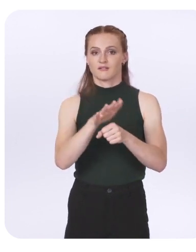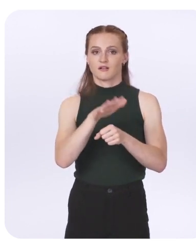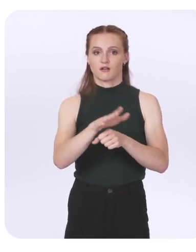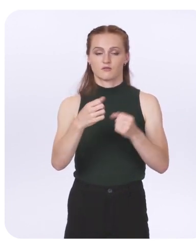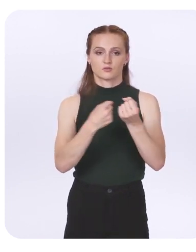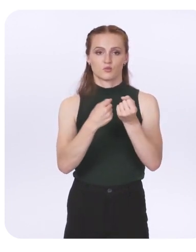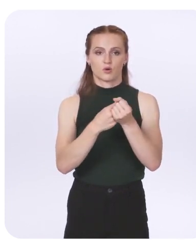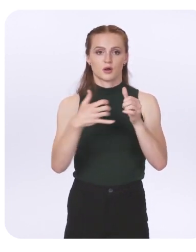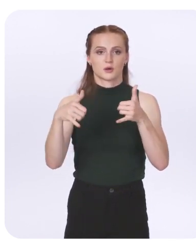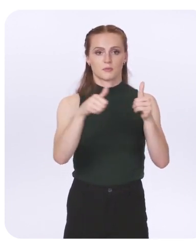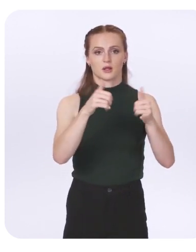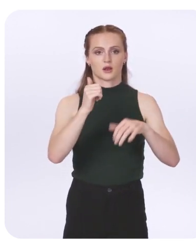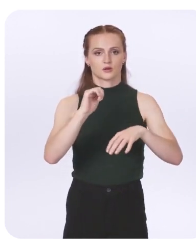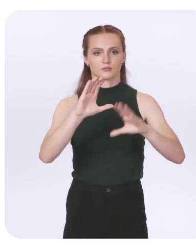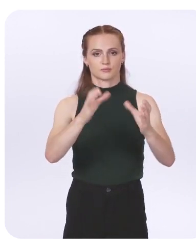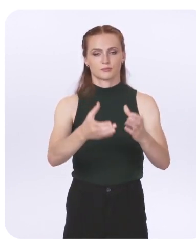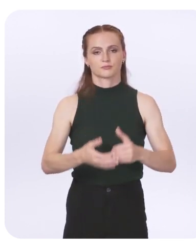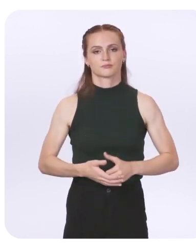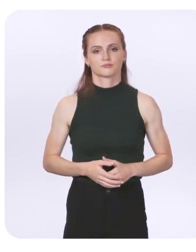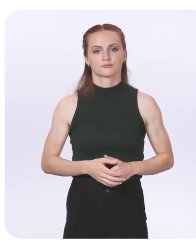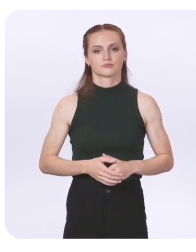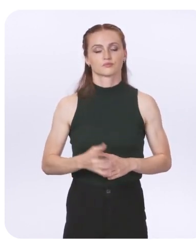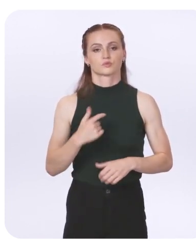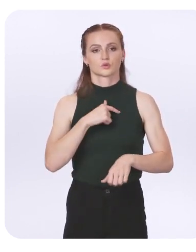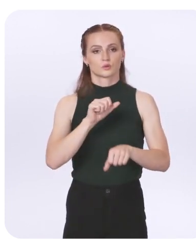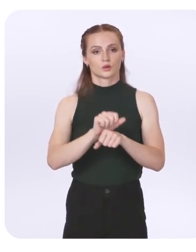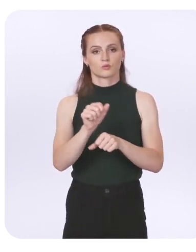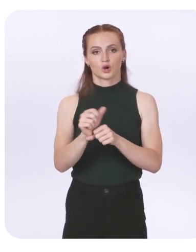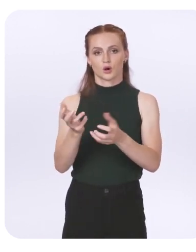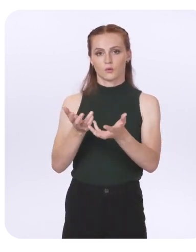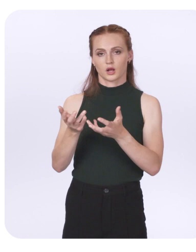We work with Unity Gaming Services to manage our game servers